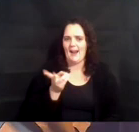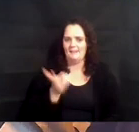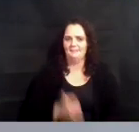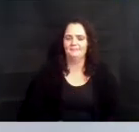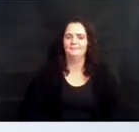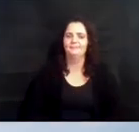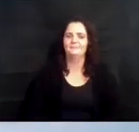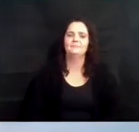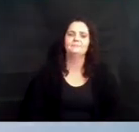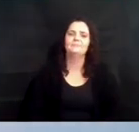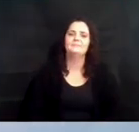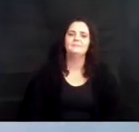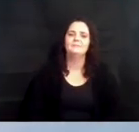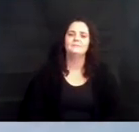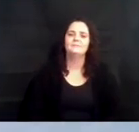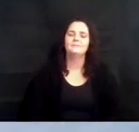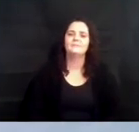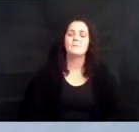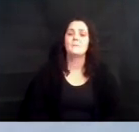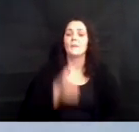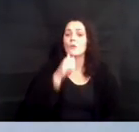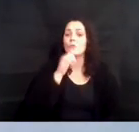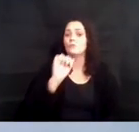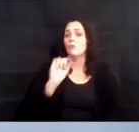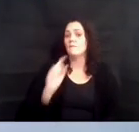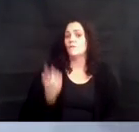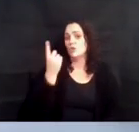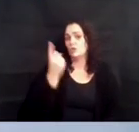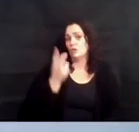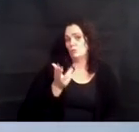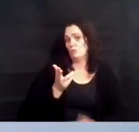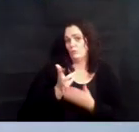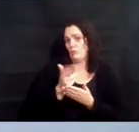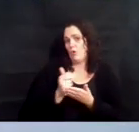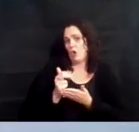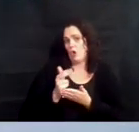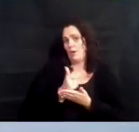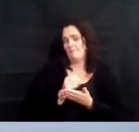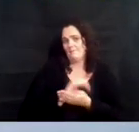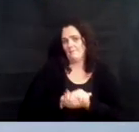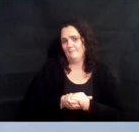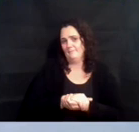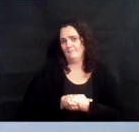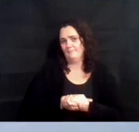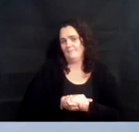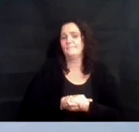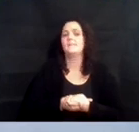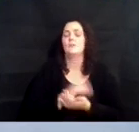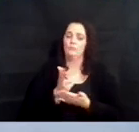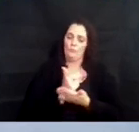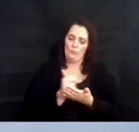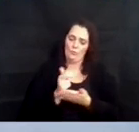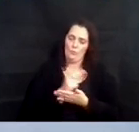Okay now, when you do this first one we are actually going to do the drawing then we're gonna cut it out and then we're